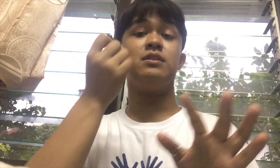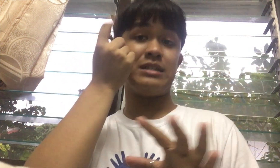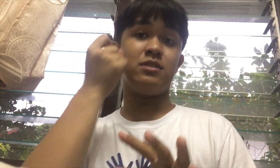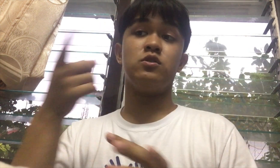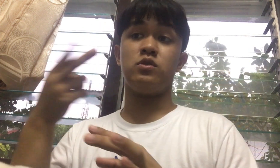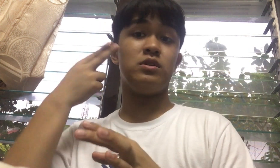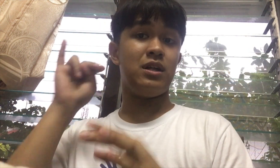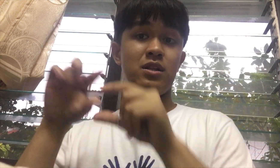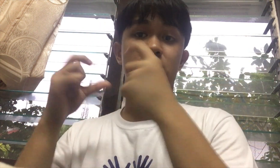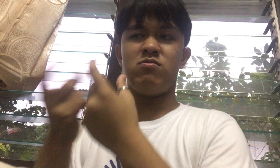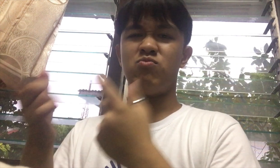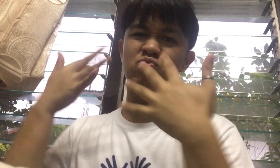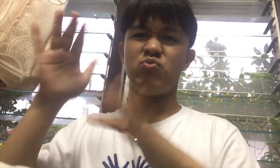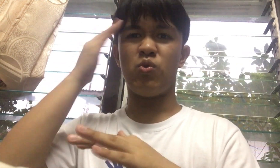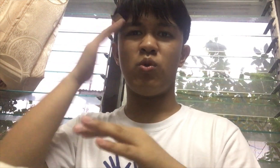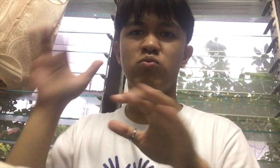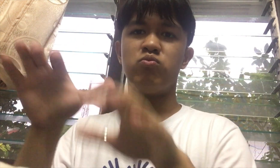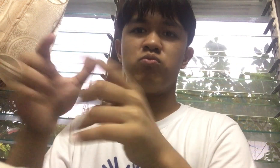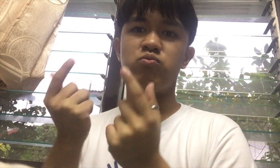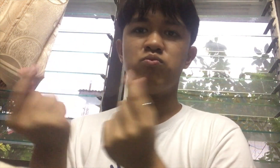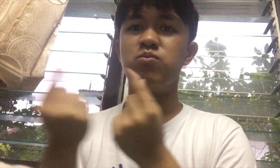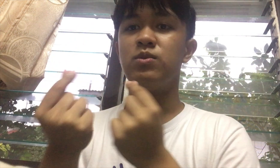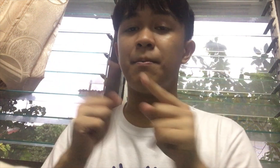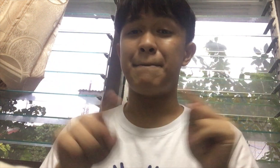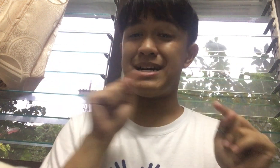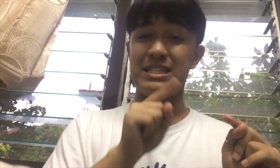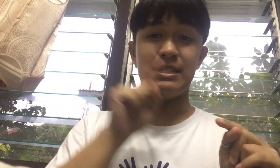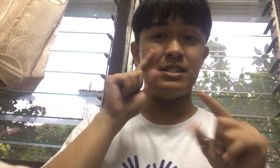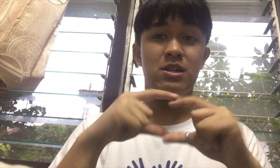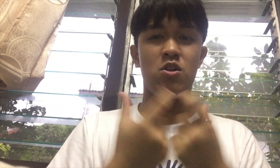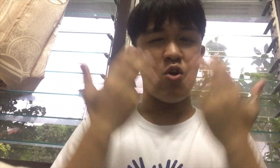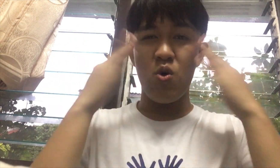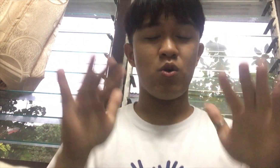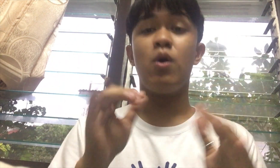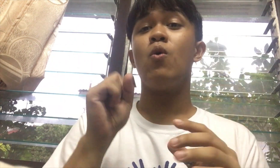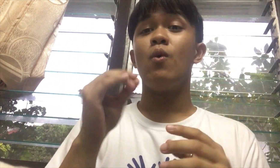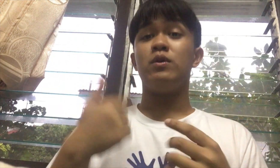In understanding, hearing students actually already know what to do with researches in process while deaf students doesn't know what to do